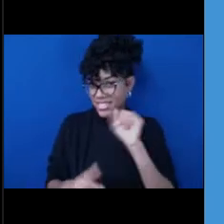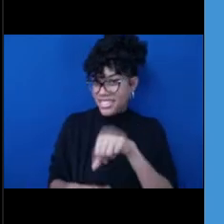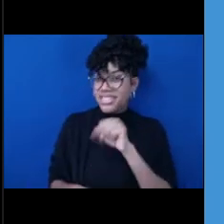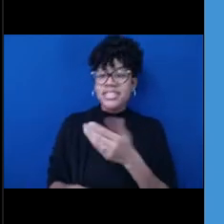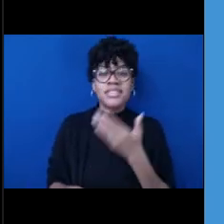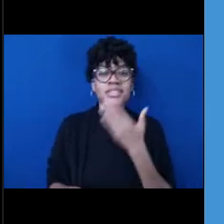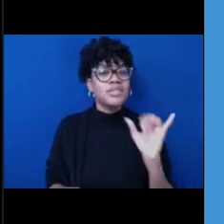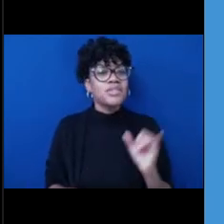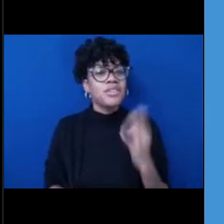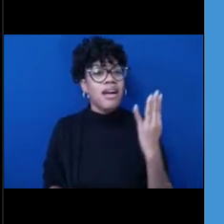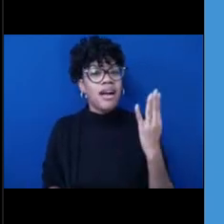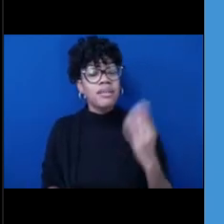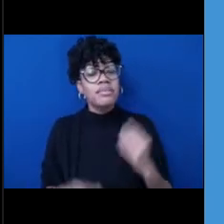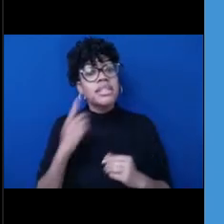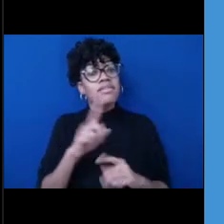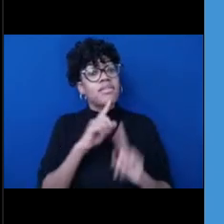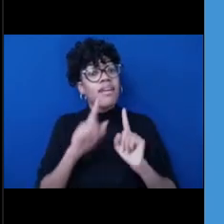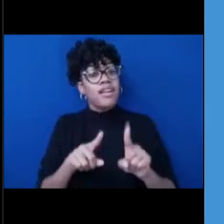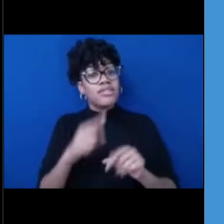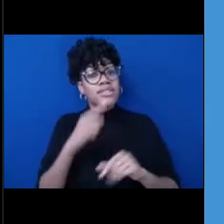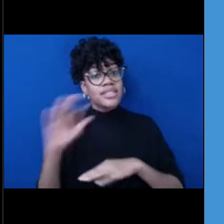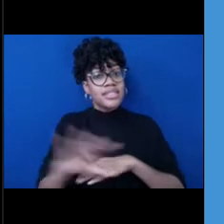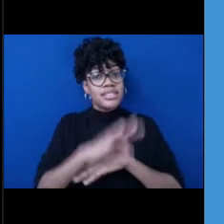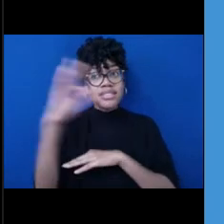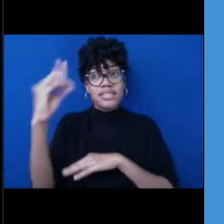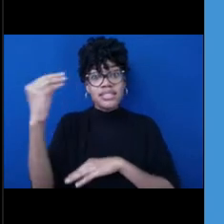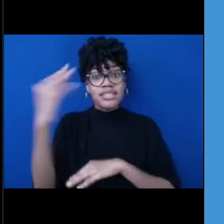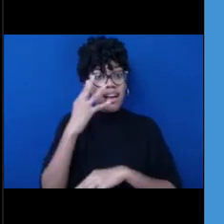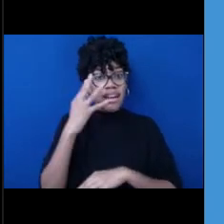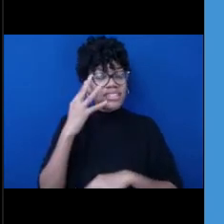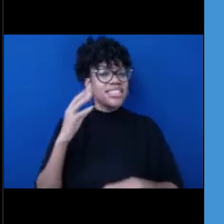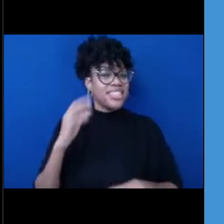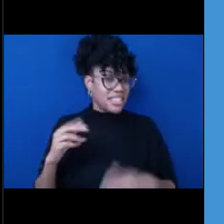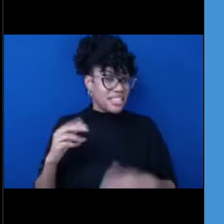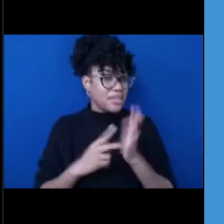If you said the sun, you are so correct, right?